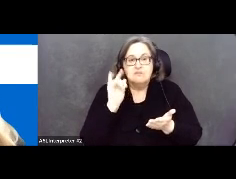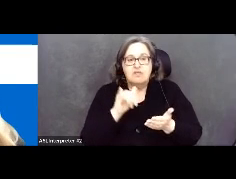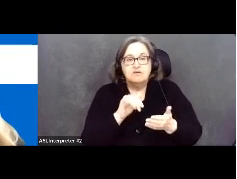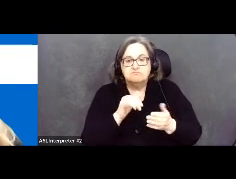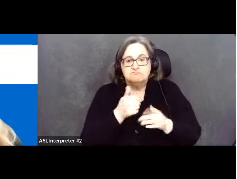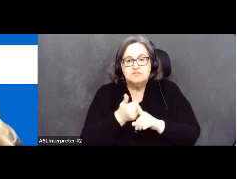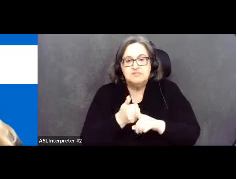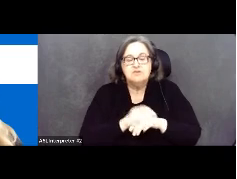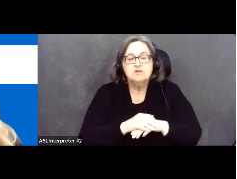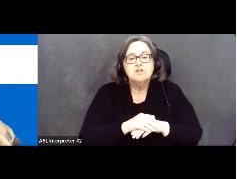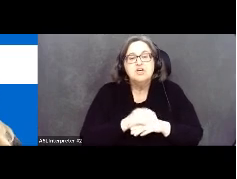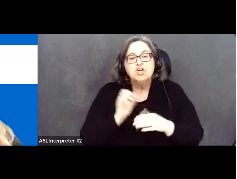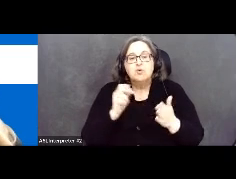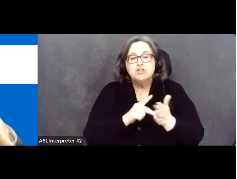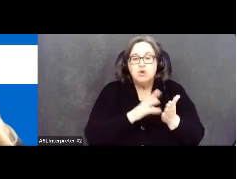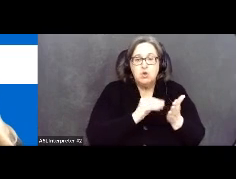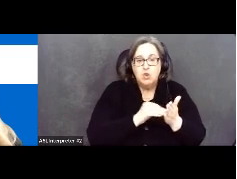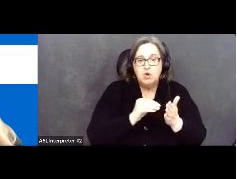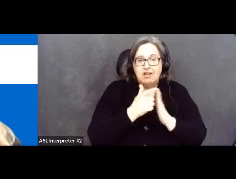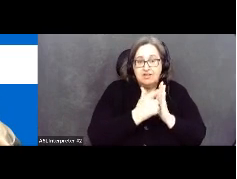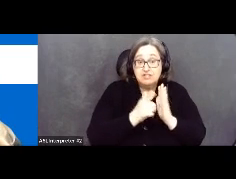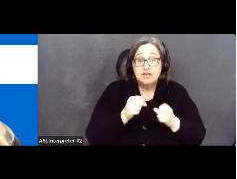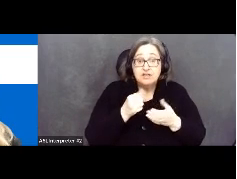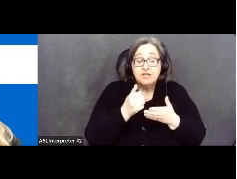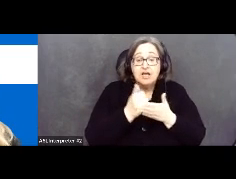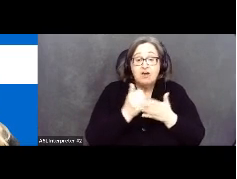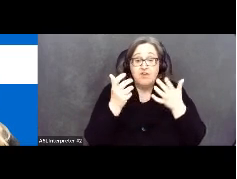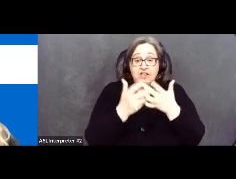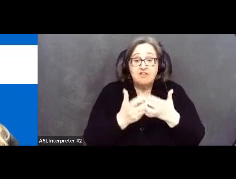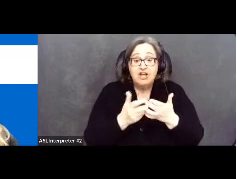Although return to learn legislation can help align schools within a state into